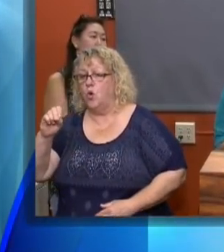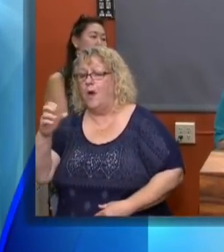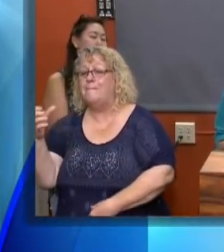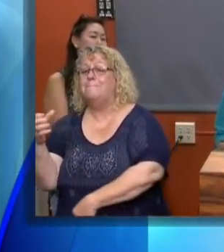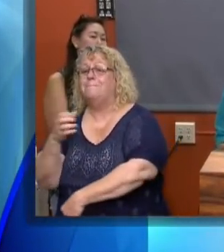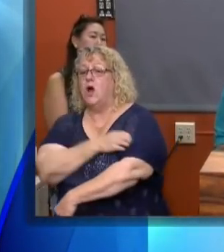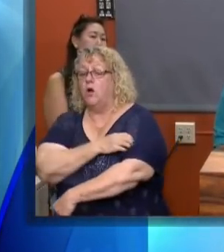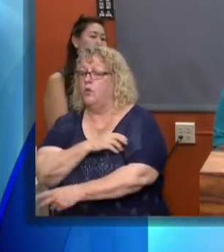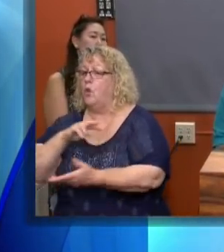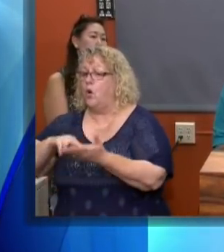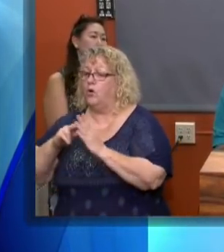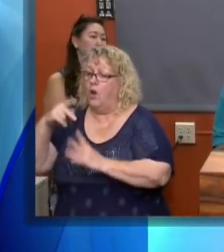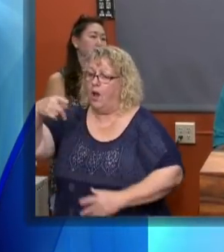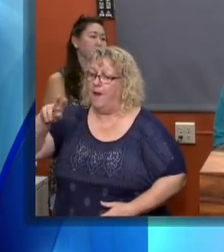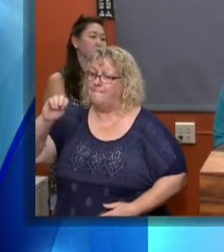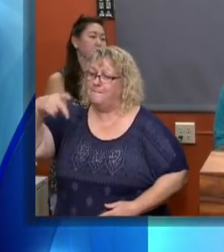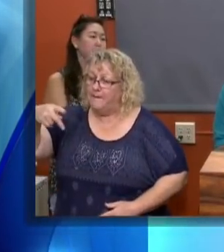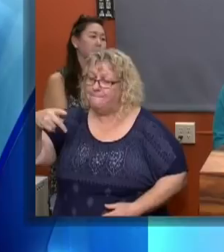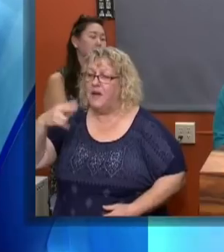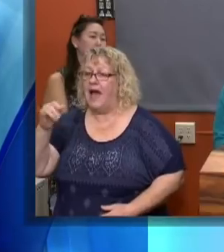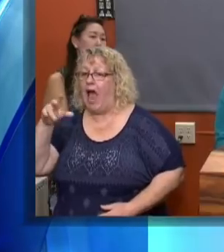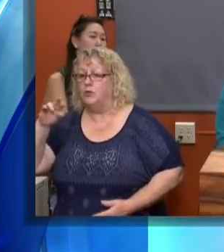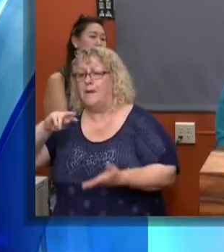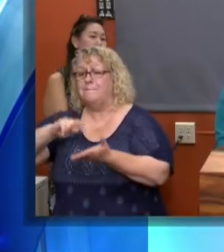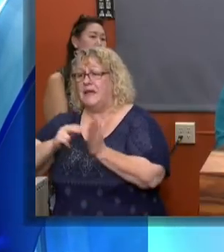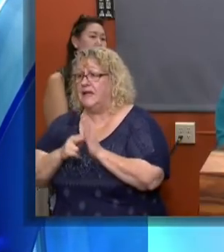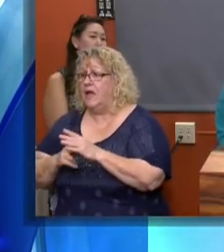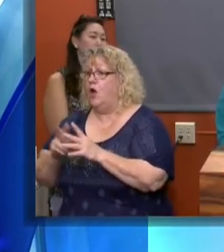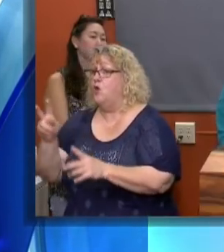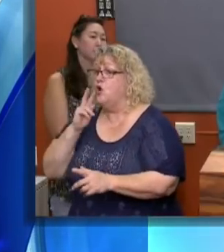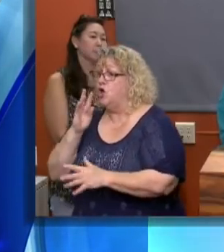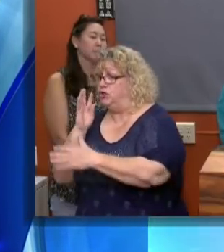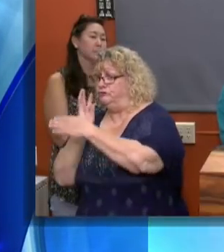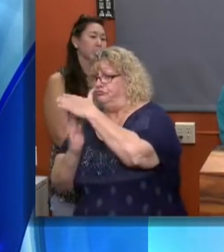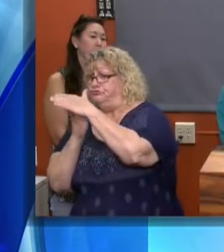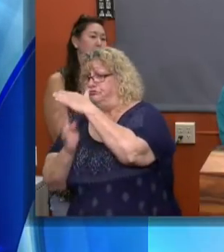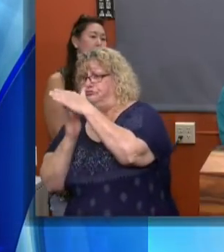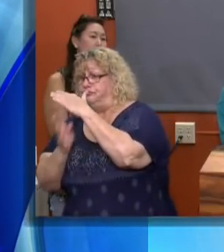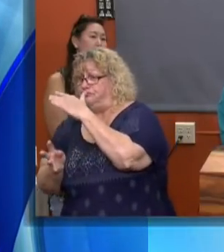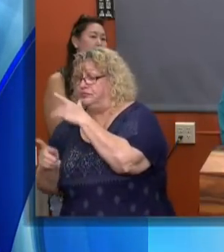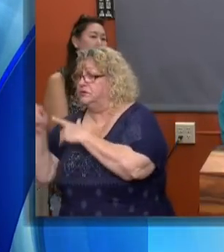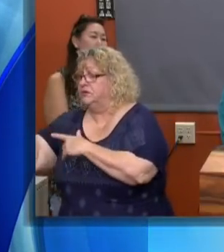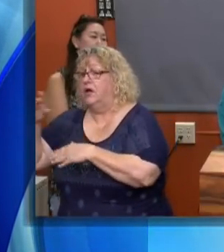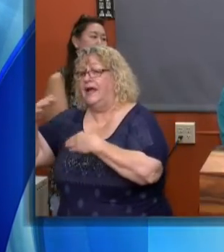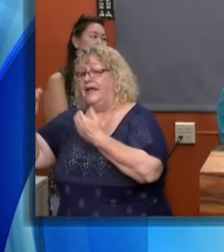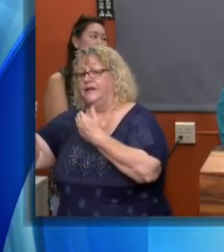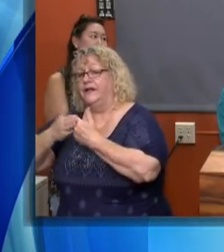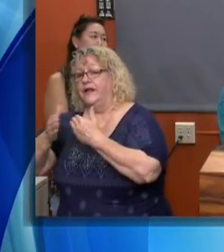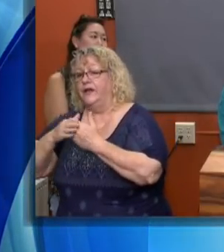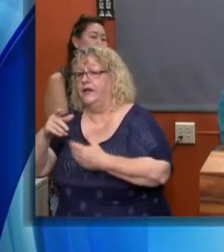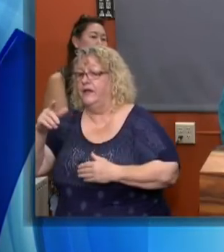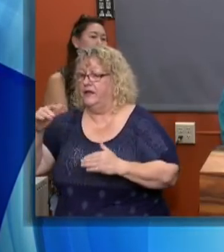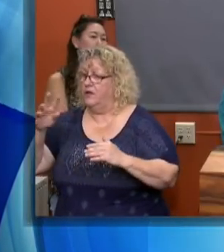WE'RE DOING A STUDY OF GENERATING HYDRO POWER, PUMPED HYDRO, MAKING ELECTRICITY